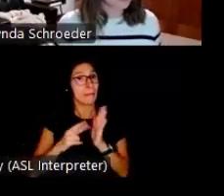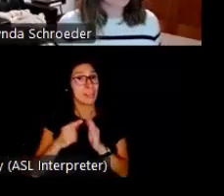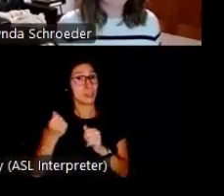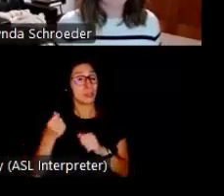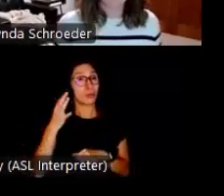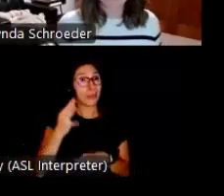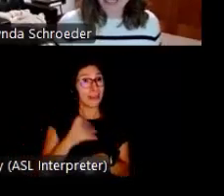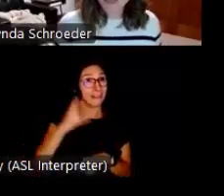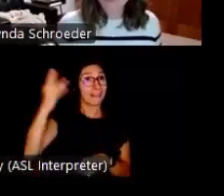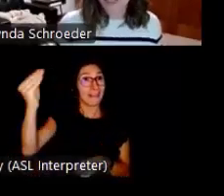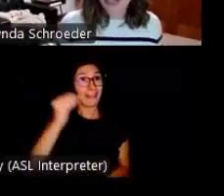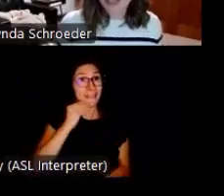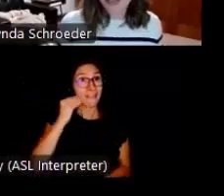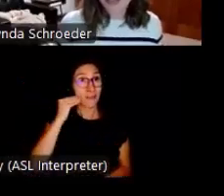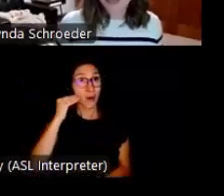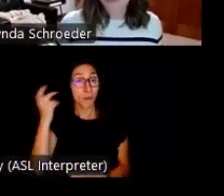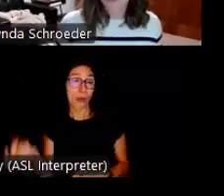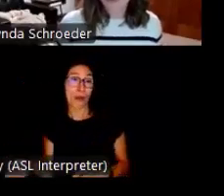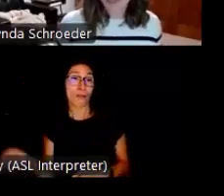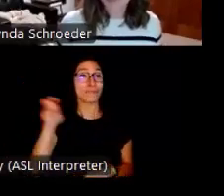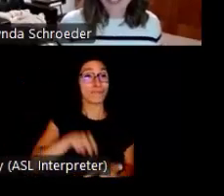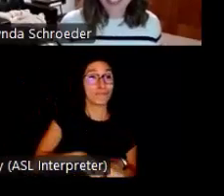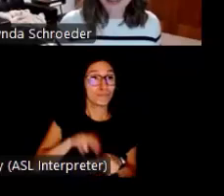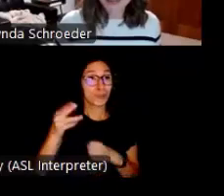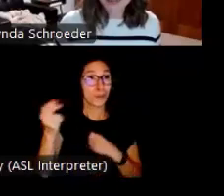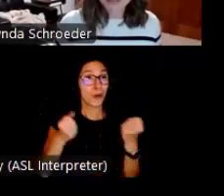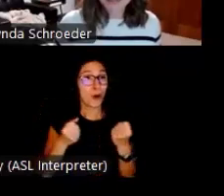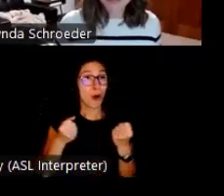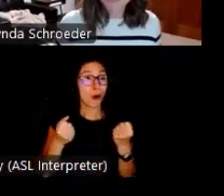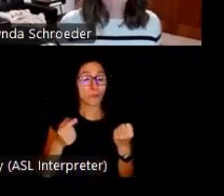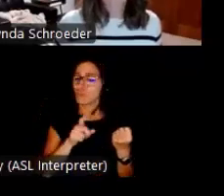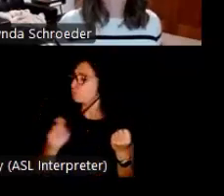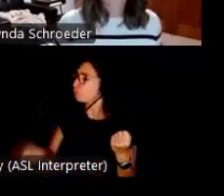and find an eggplant in your back seat,